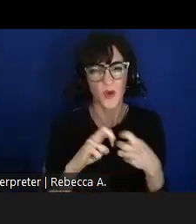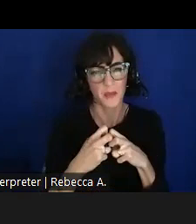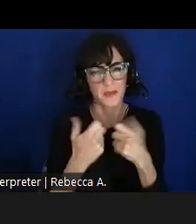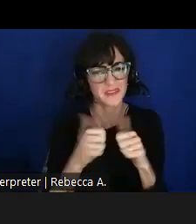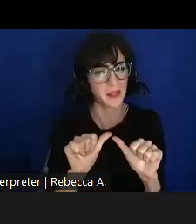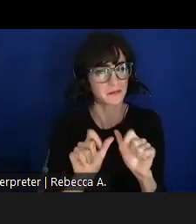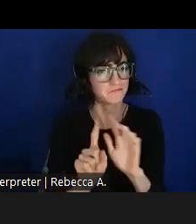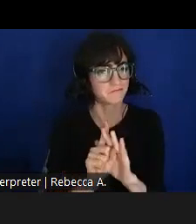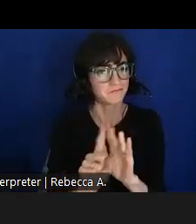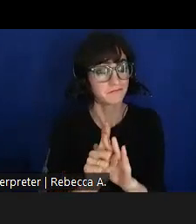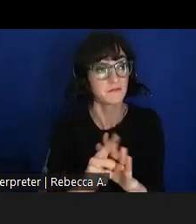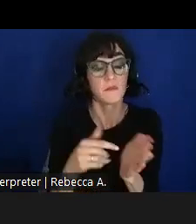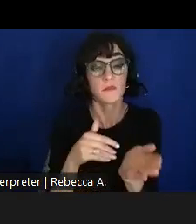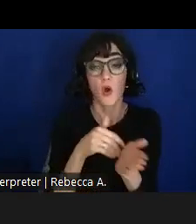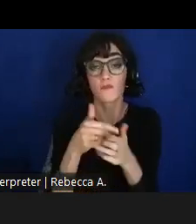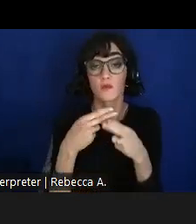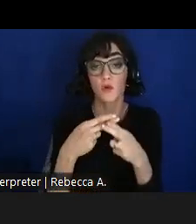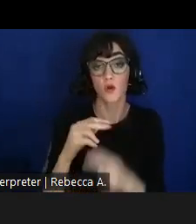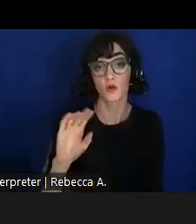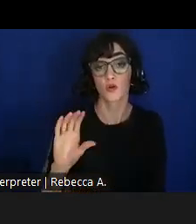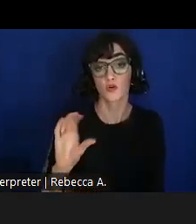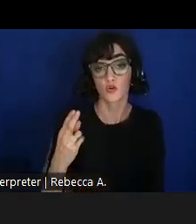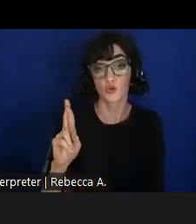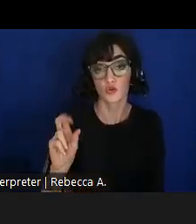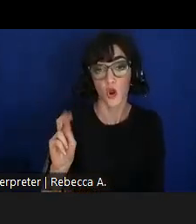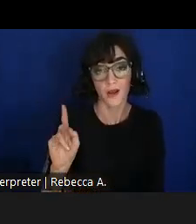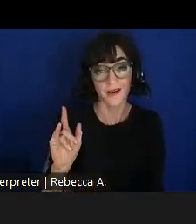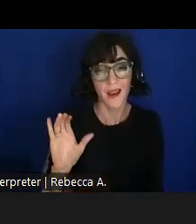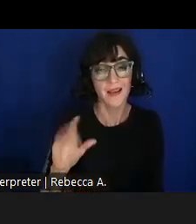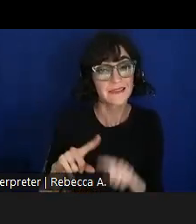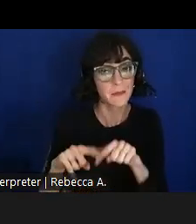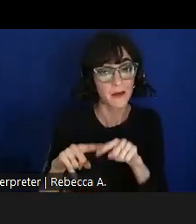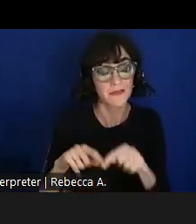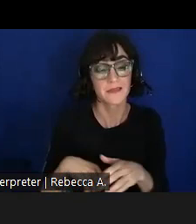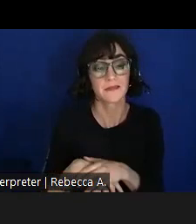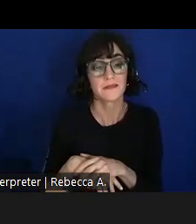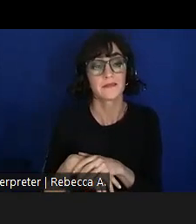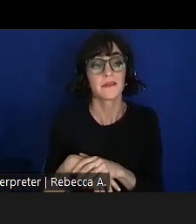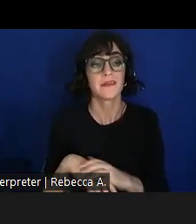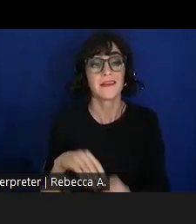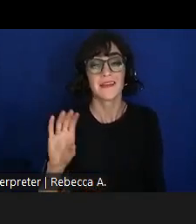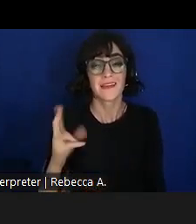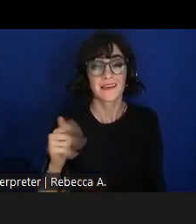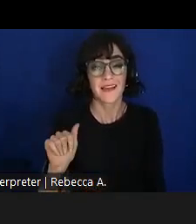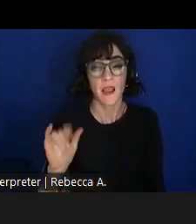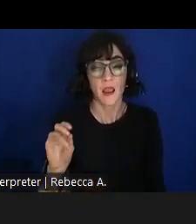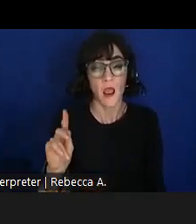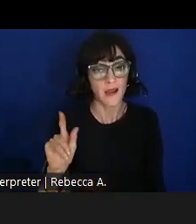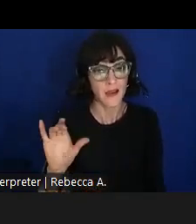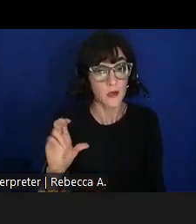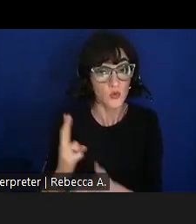is called chaotic use sometimes this is called a diagnosable substance use disorder and the